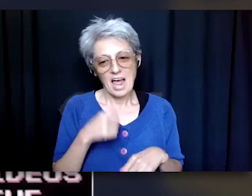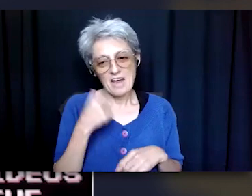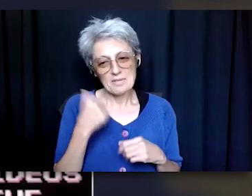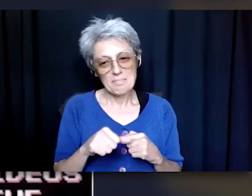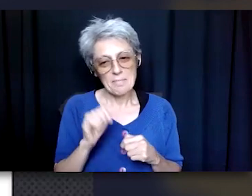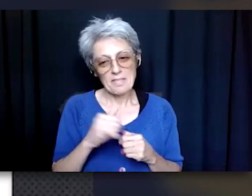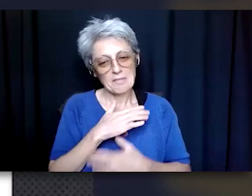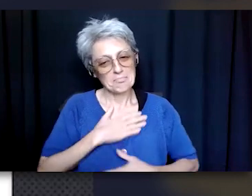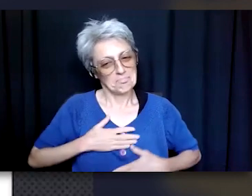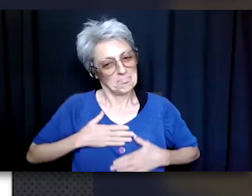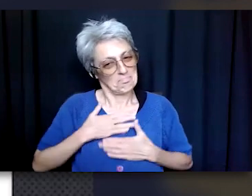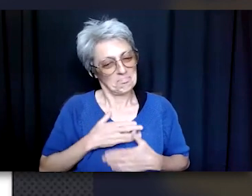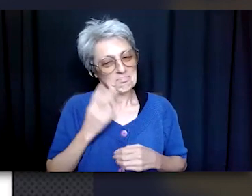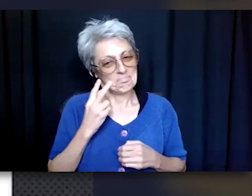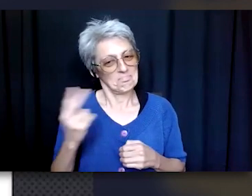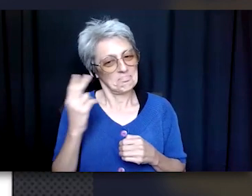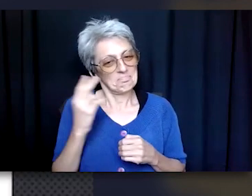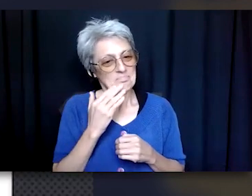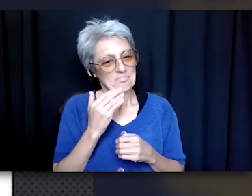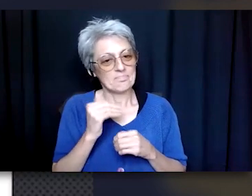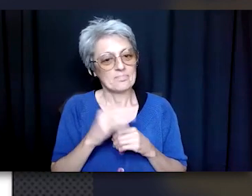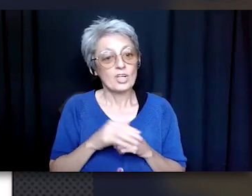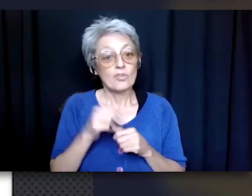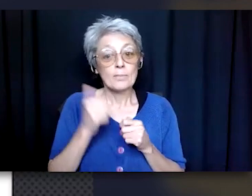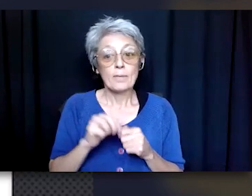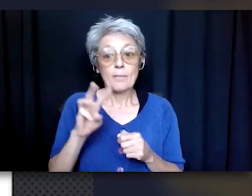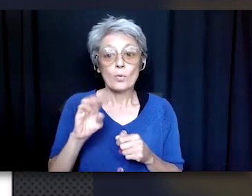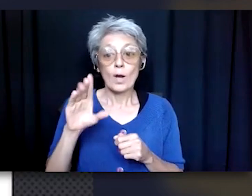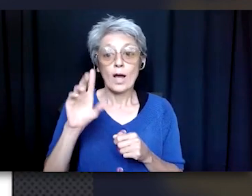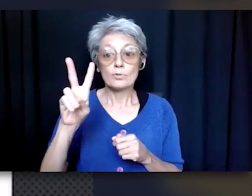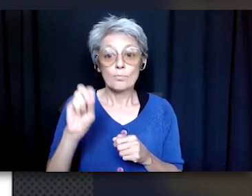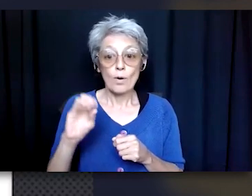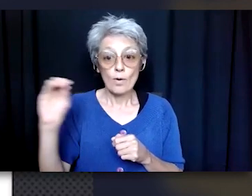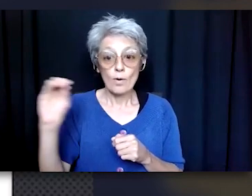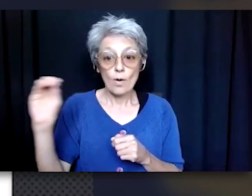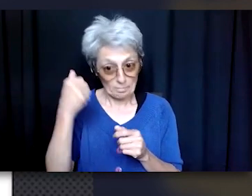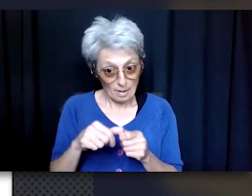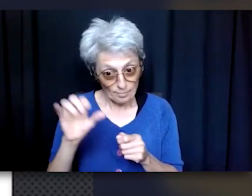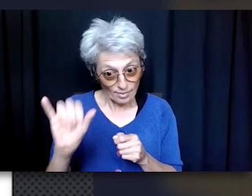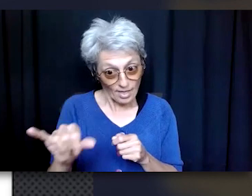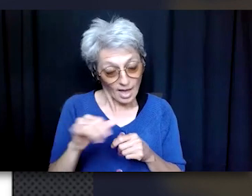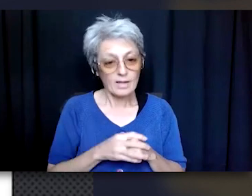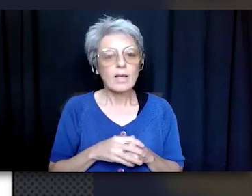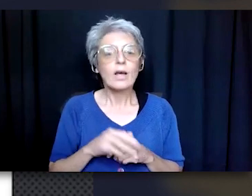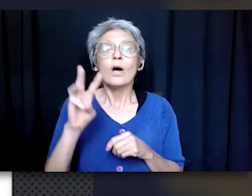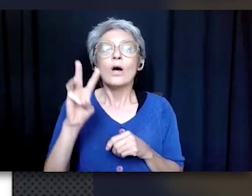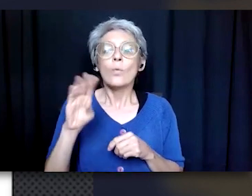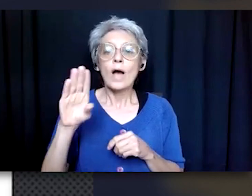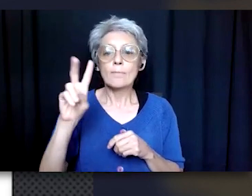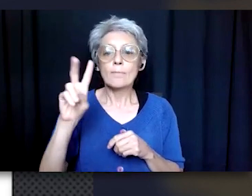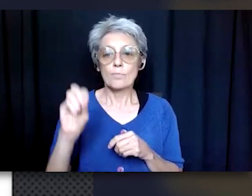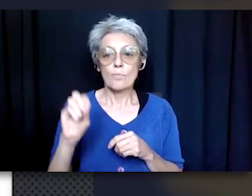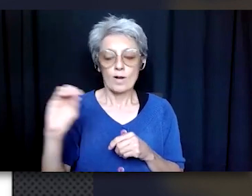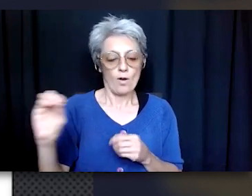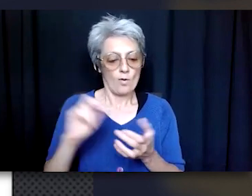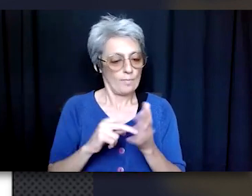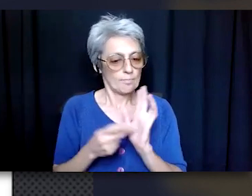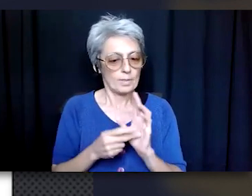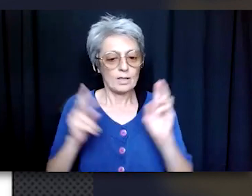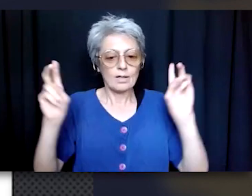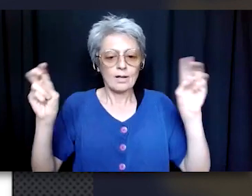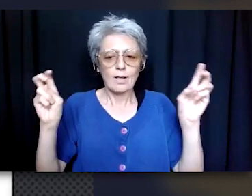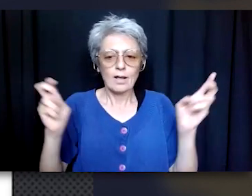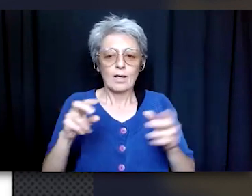remember the term Web 2.0? Web 2.0 was basically the idea of the read-write web, that rather than